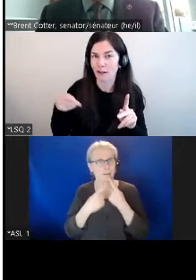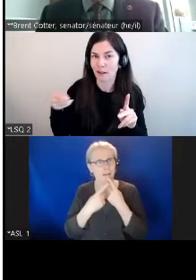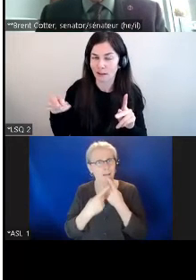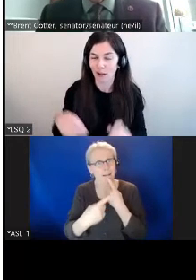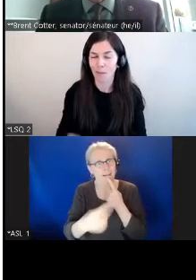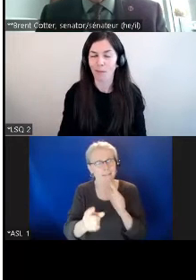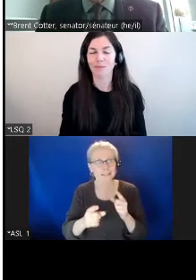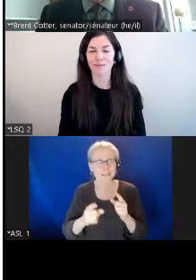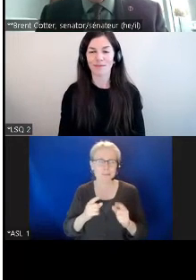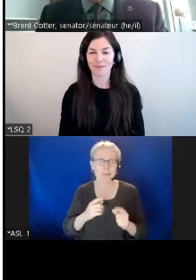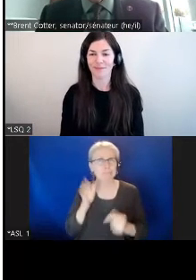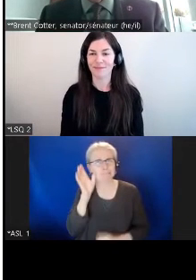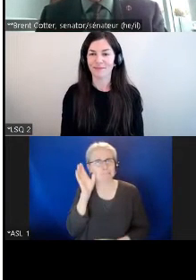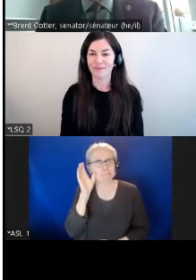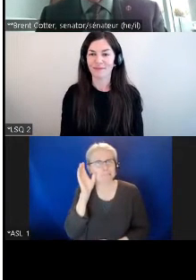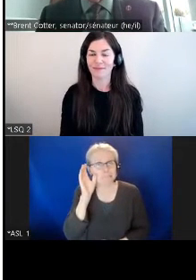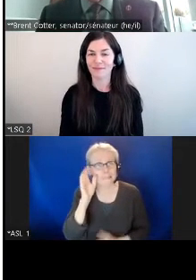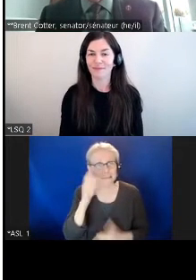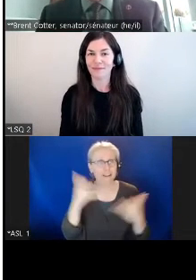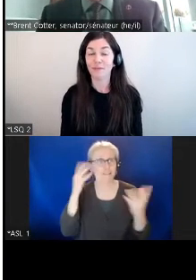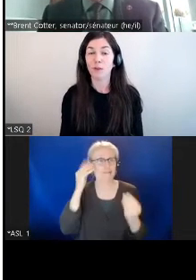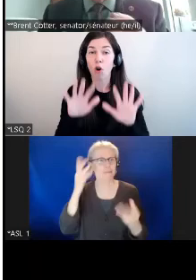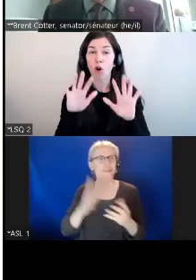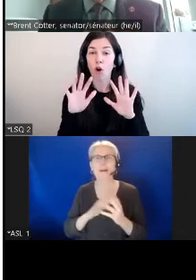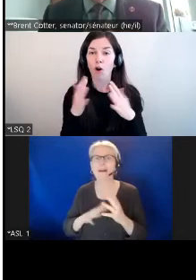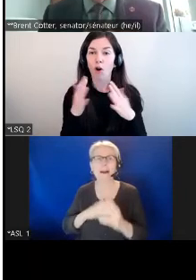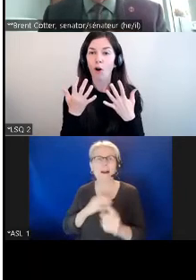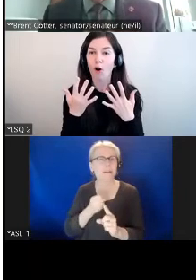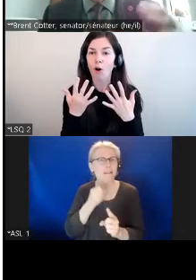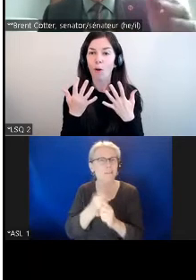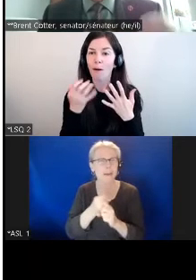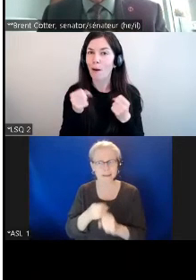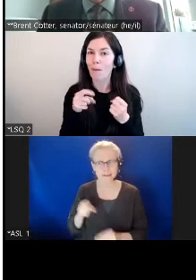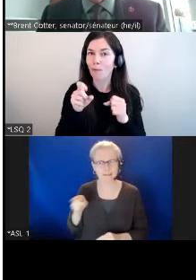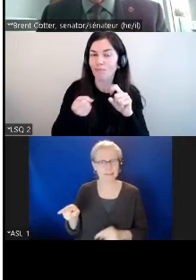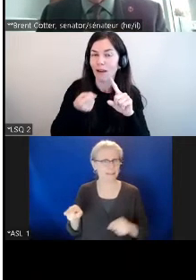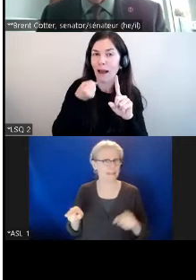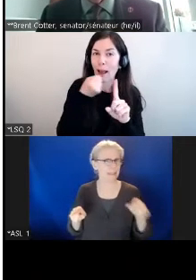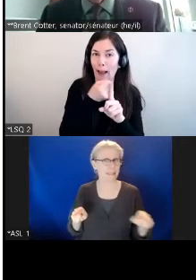HOW CAN YOU HAVE THE GREATEST IMPACT? THE ANSWER IS IN GENERAL TERMS, AT EVERY STAGE OF THE